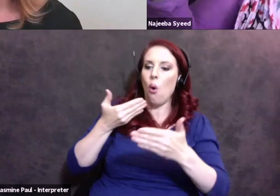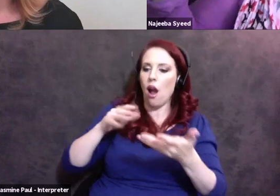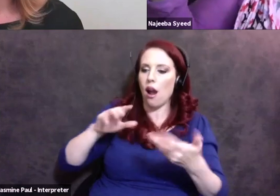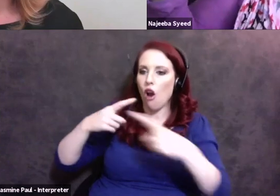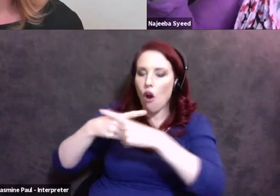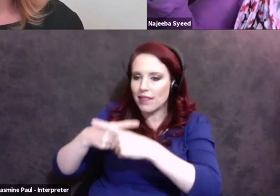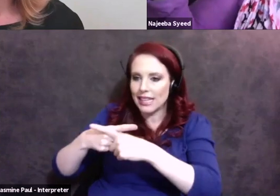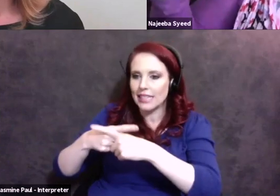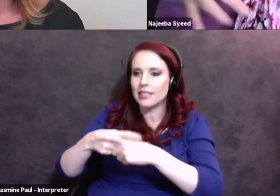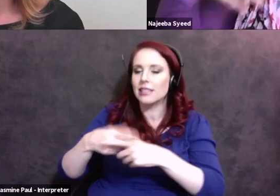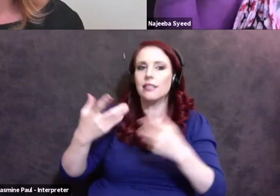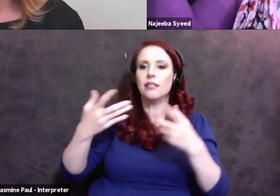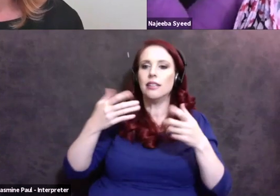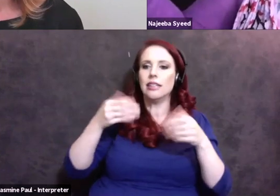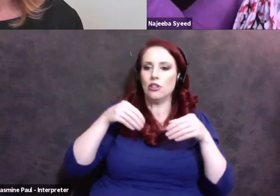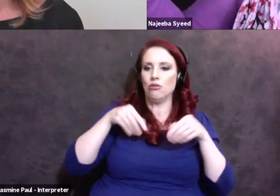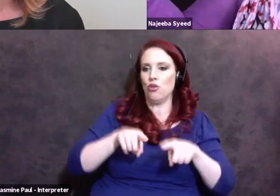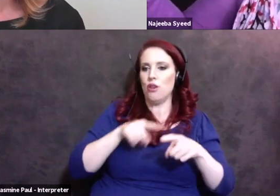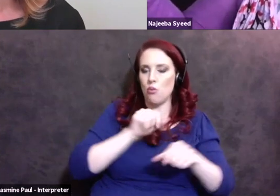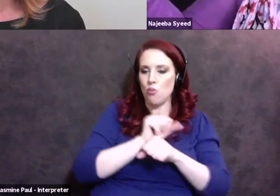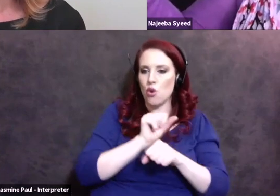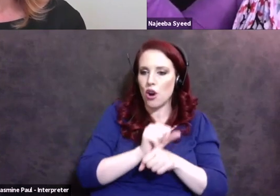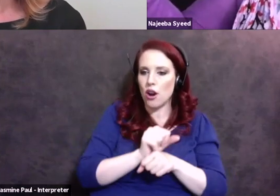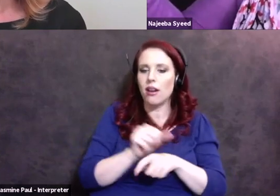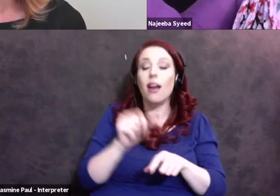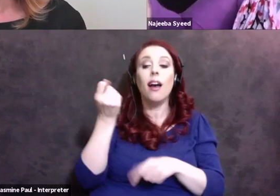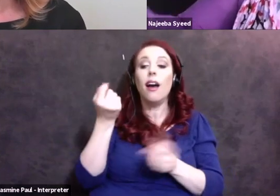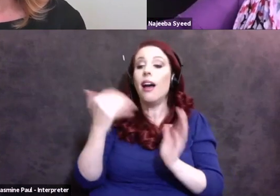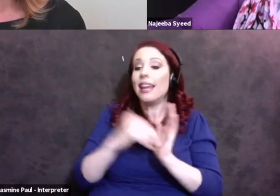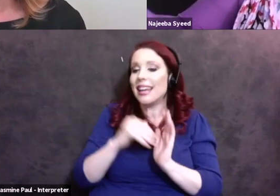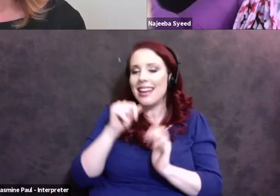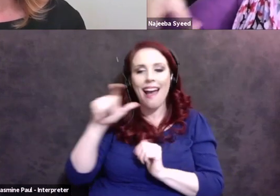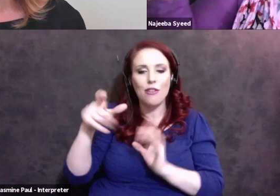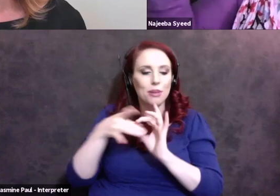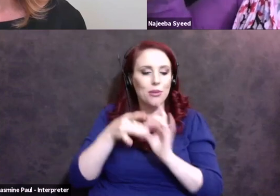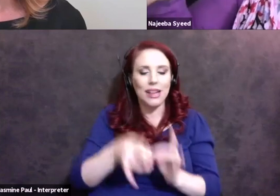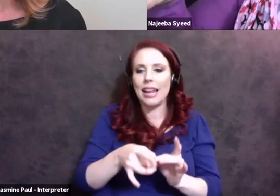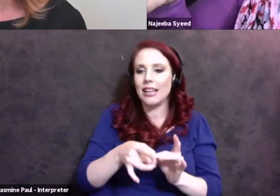that happens, and this doesn't have to be related as I articulated to external forces,